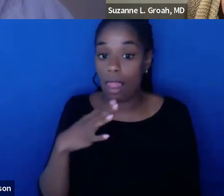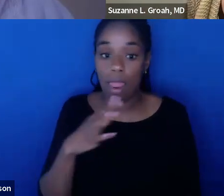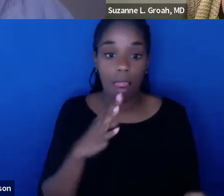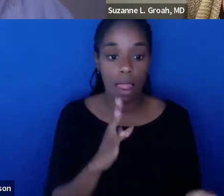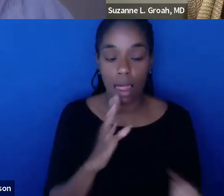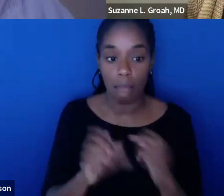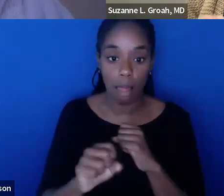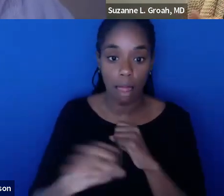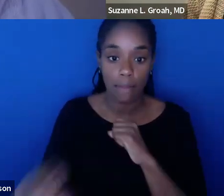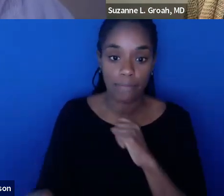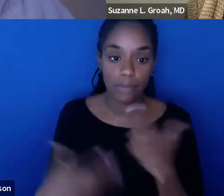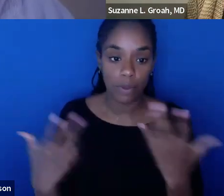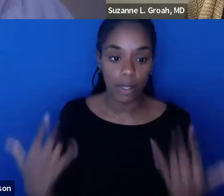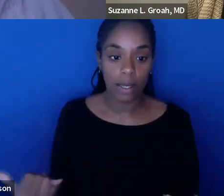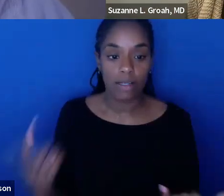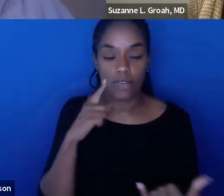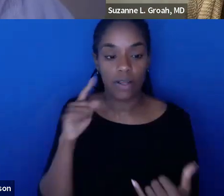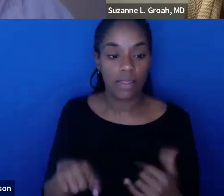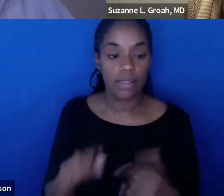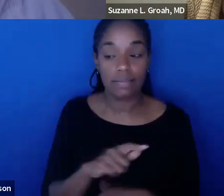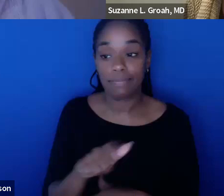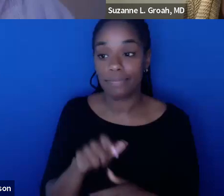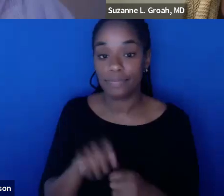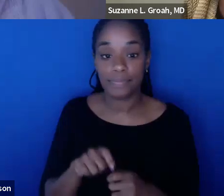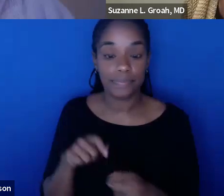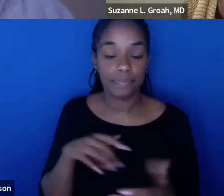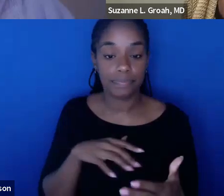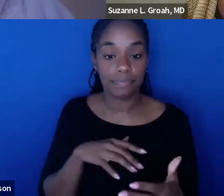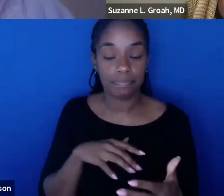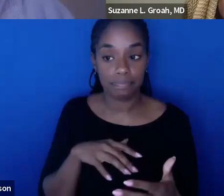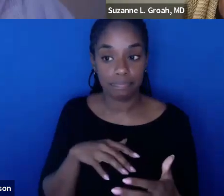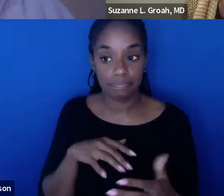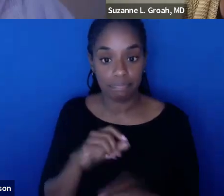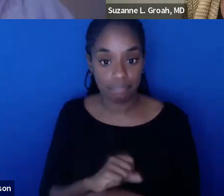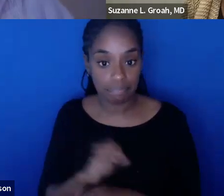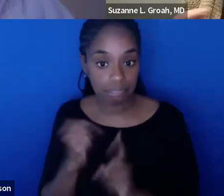So for this particular case, what I imagine could be done is, someone